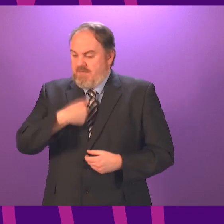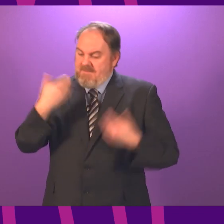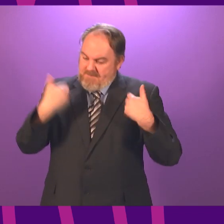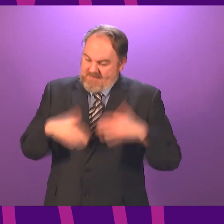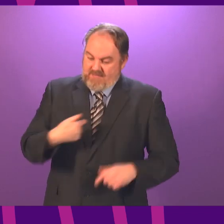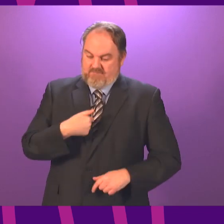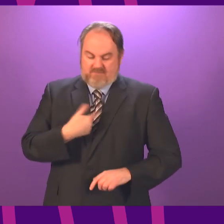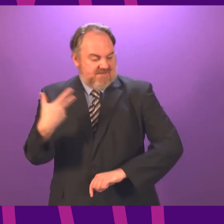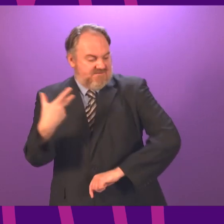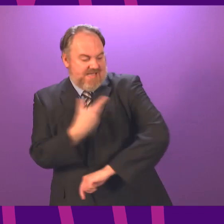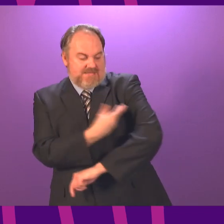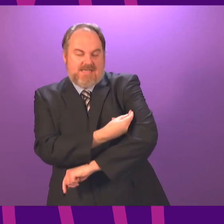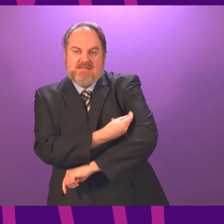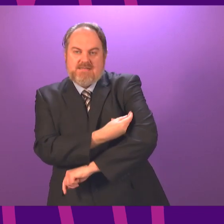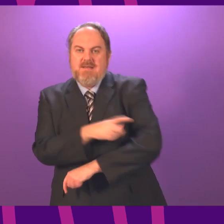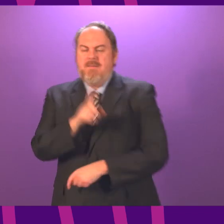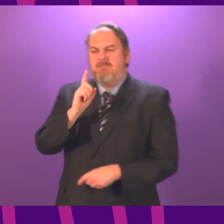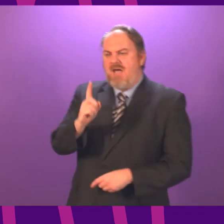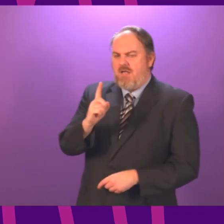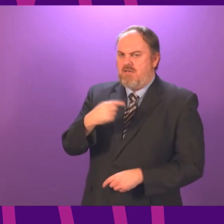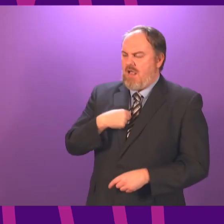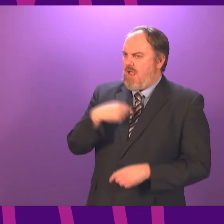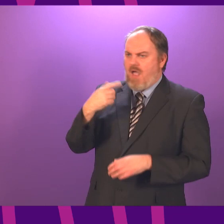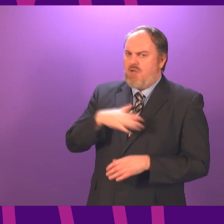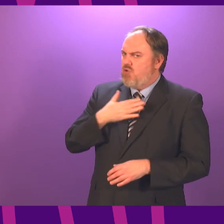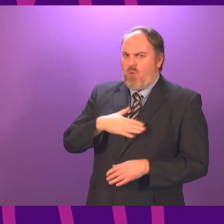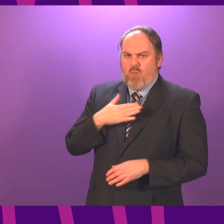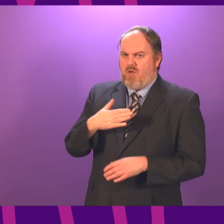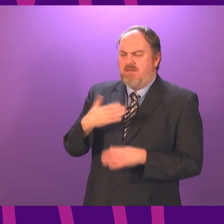offer us, but I would never support something that deepened social inequalities, put barriers